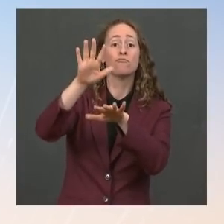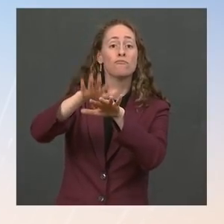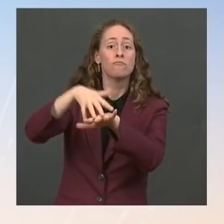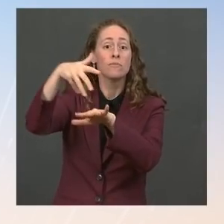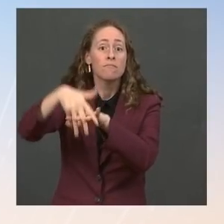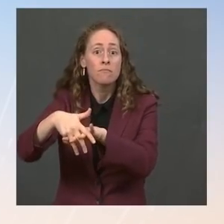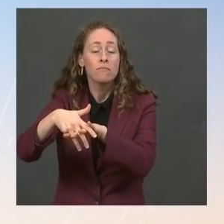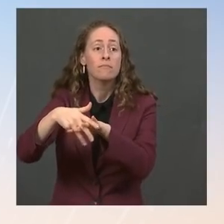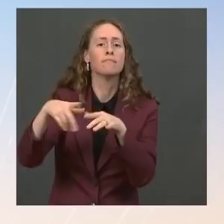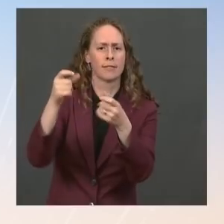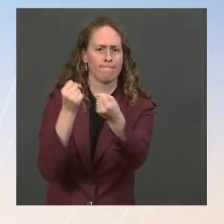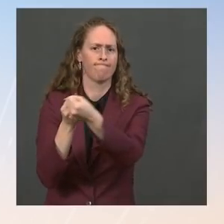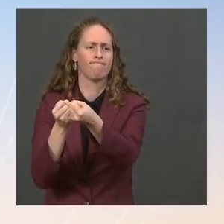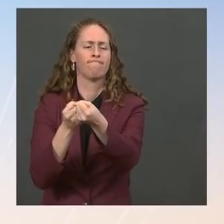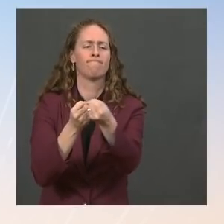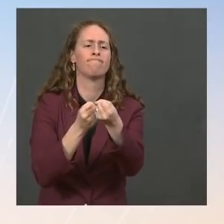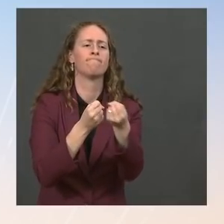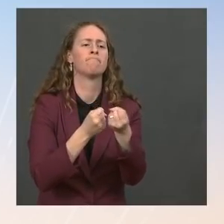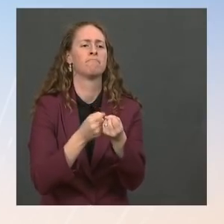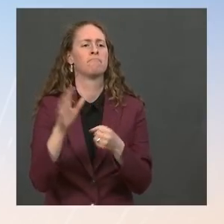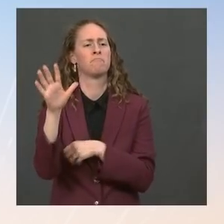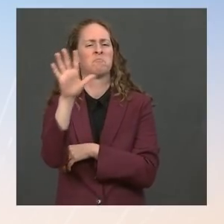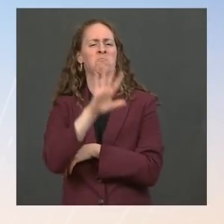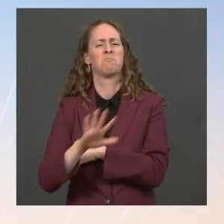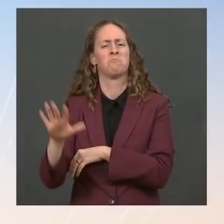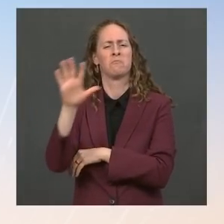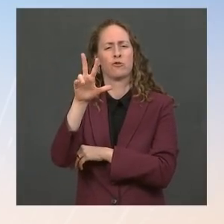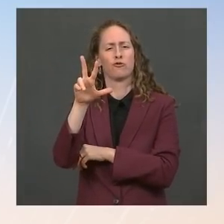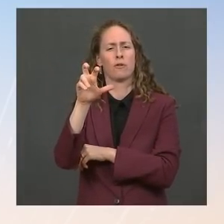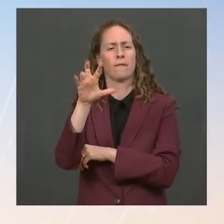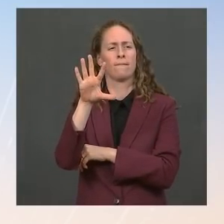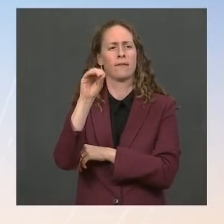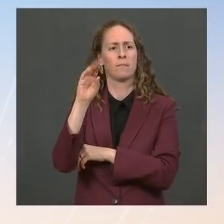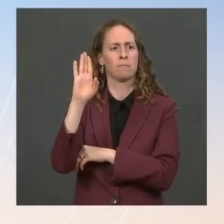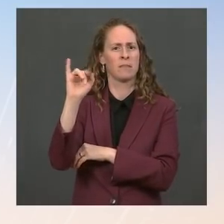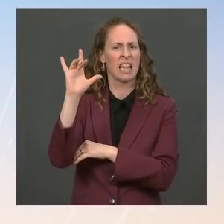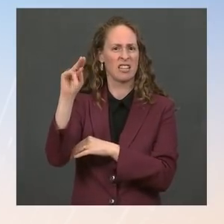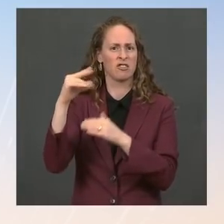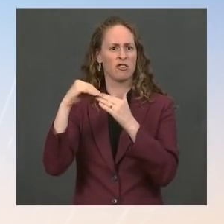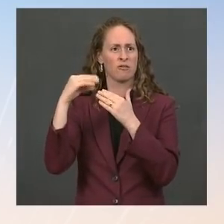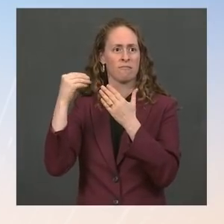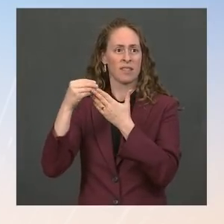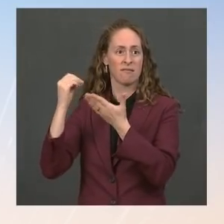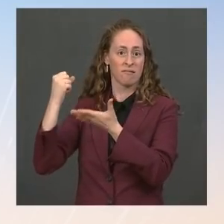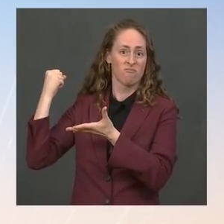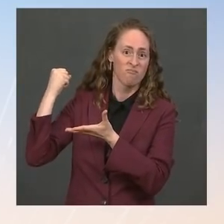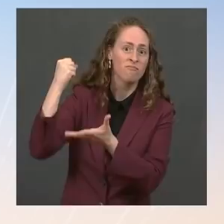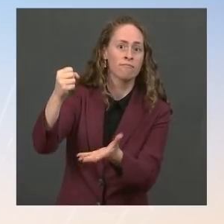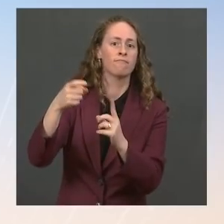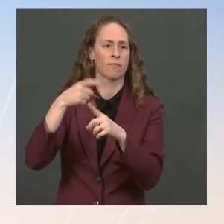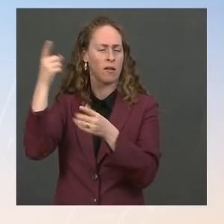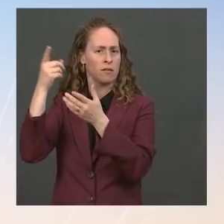and local Fiscal Recovery Funds from the Department of Treasury to support many needs, including homelessness and housing instability.